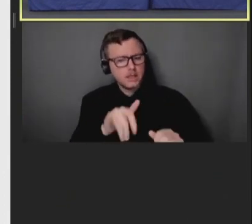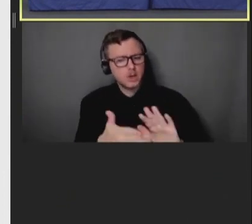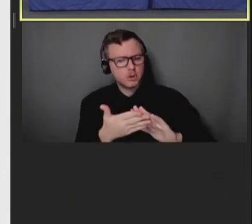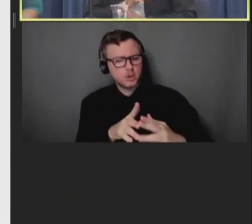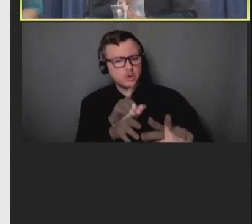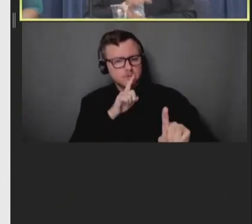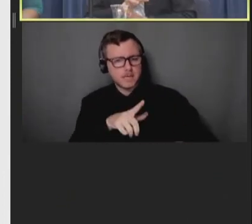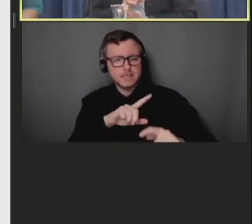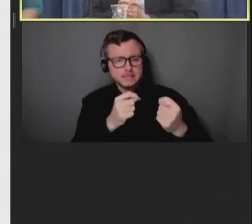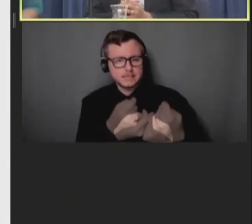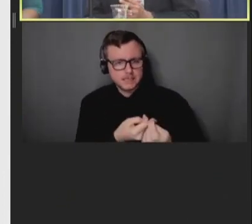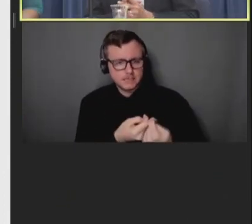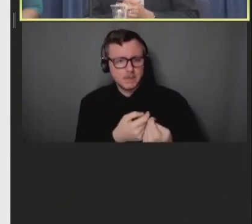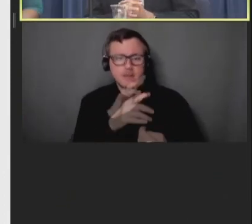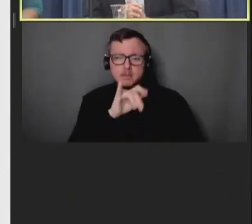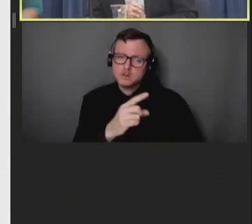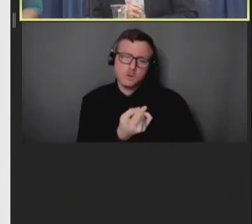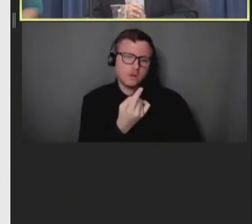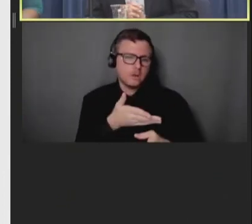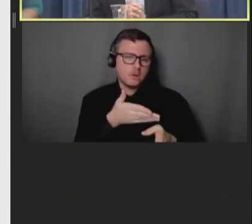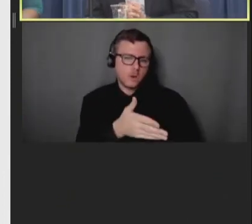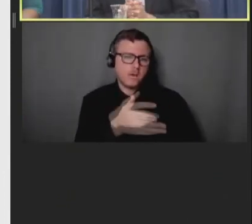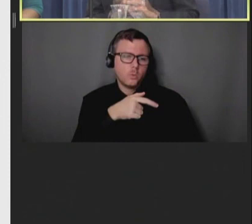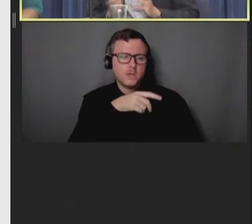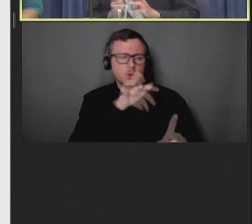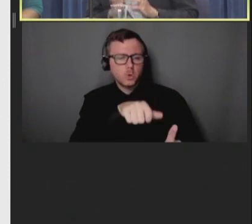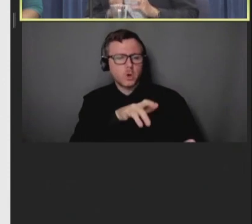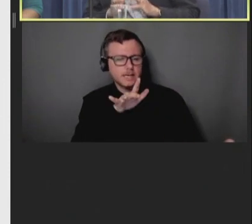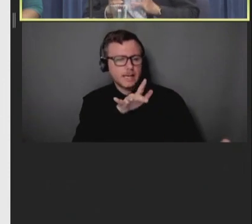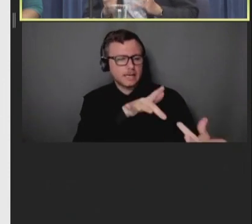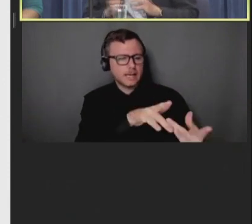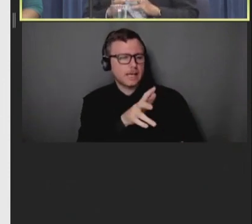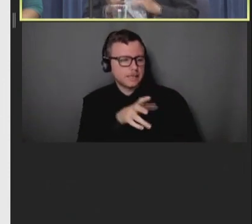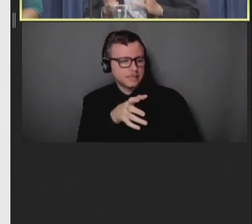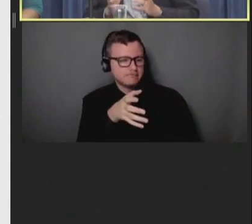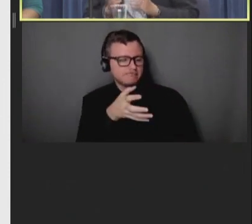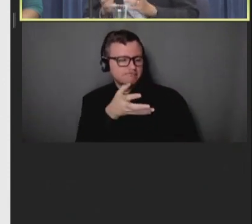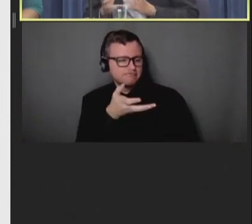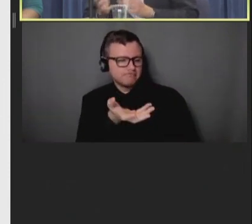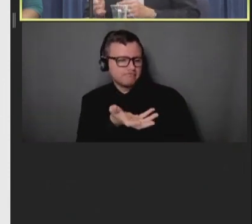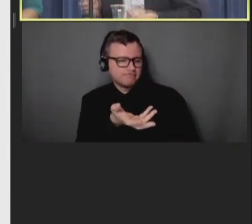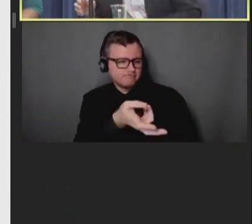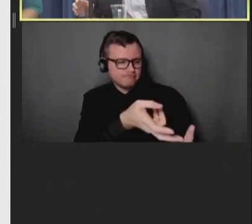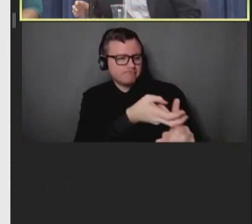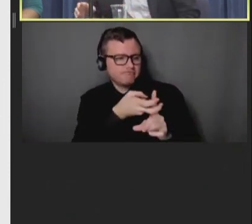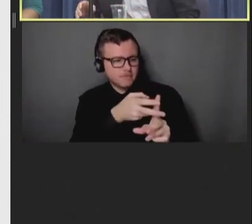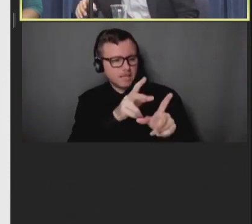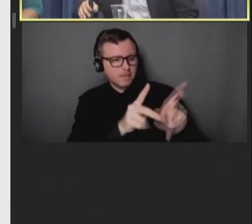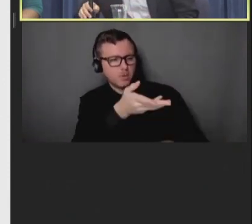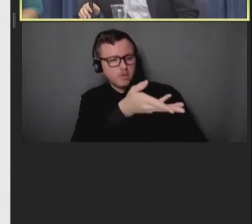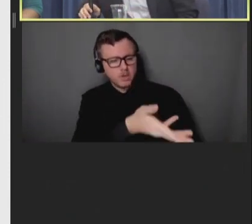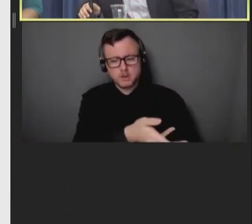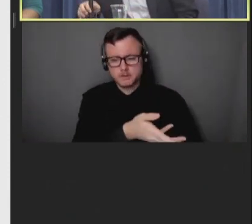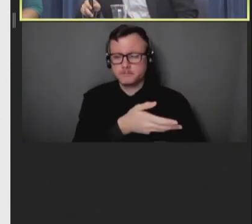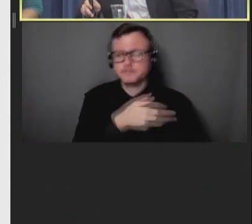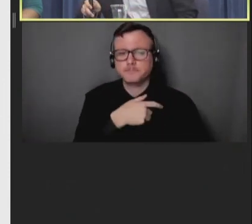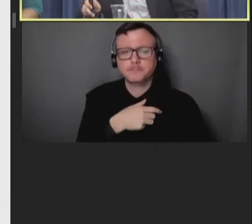way we were actually going to be able to get to people out there. So, there is sort of a different logic and a different algorithm that need to be applied in terms of expectations of productivity.